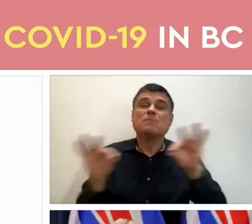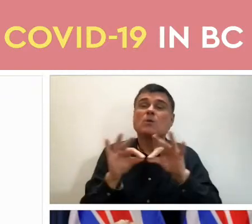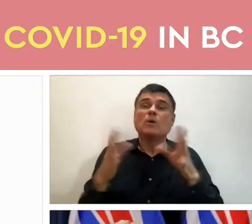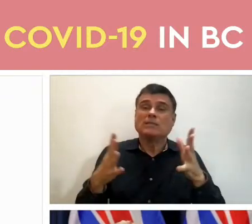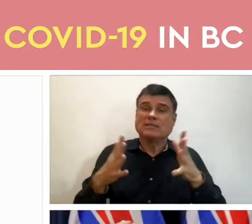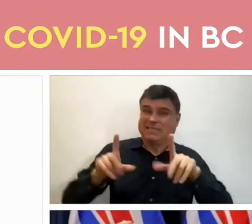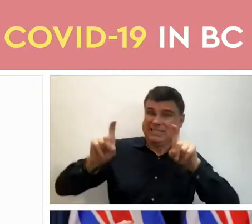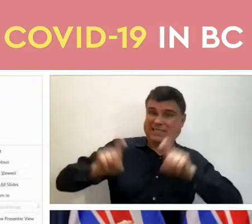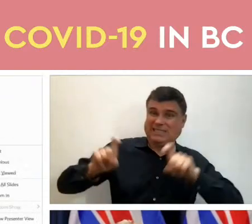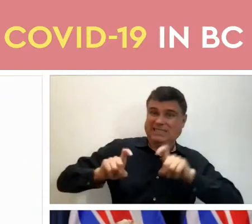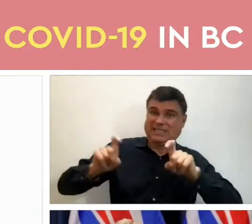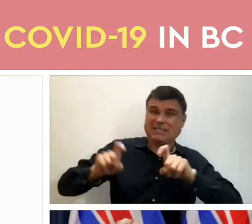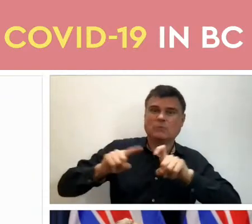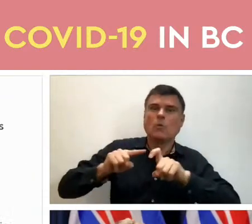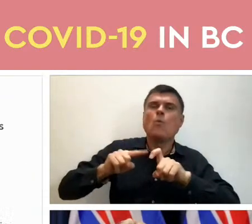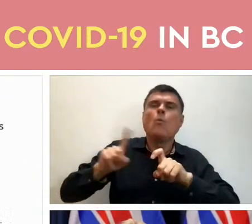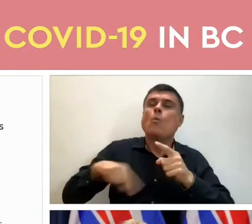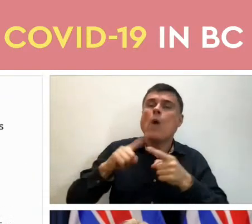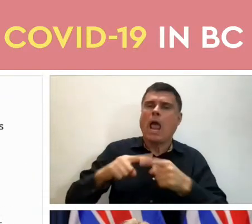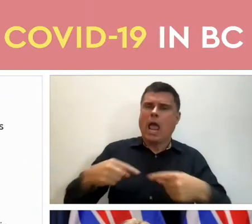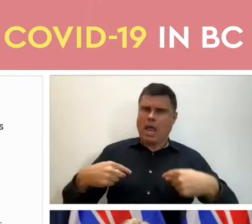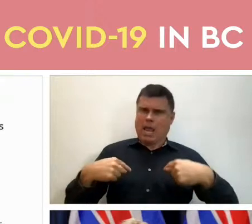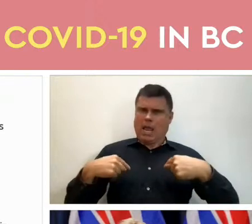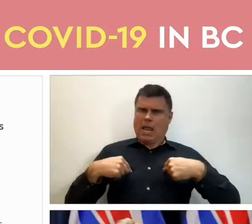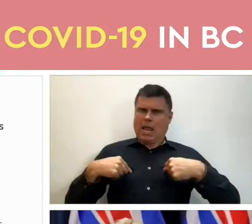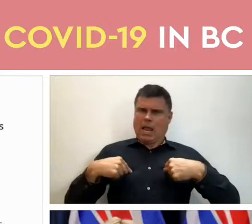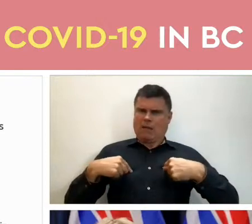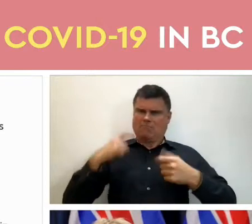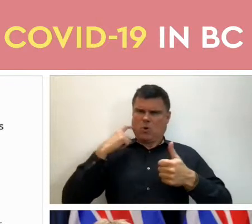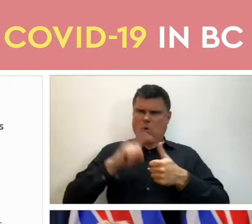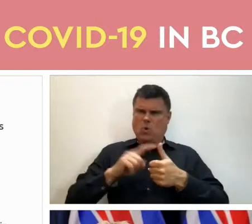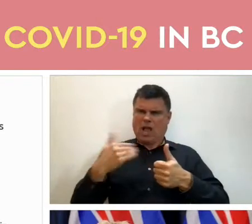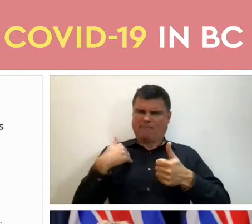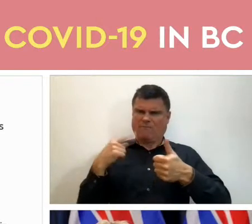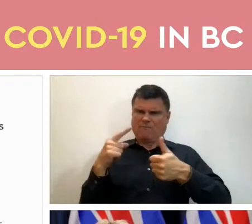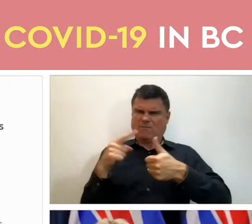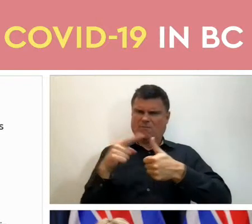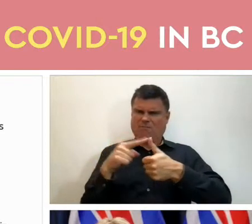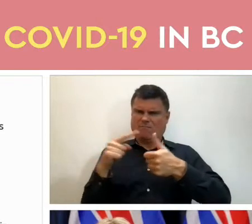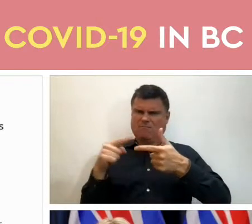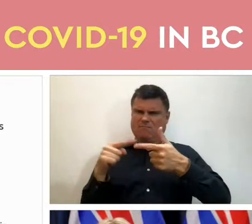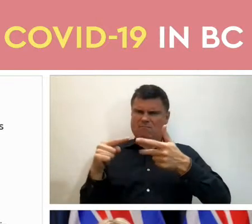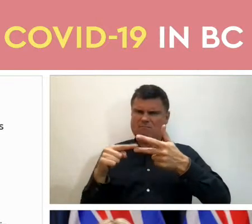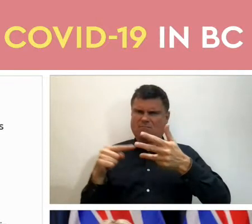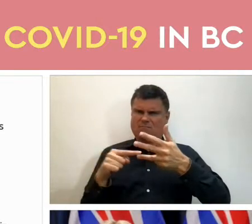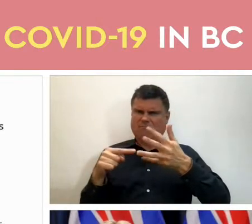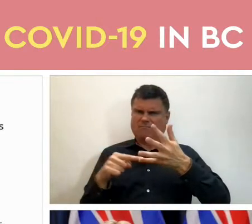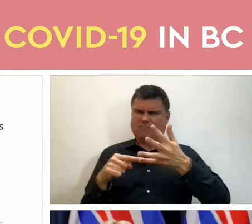that will make a difference. And right now we have a lot of